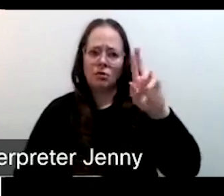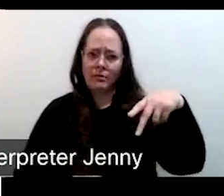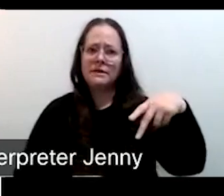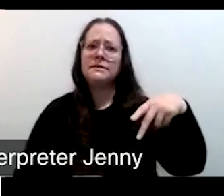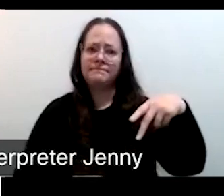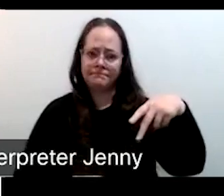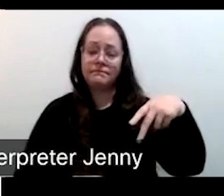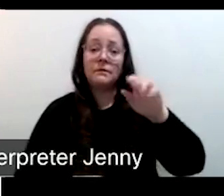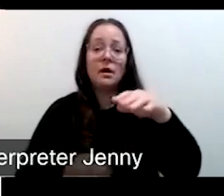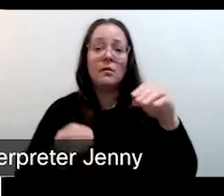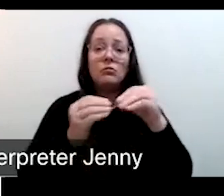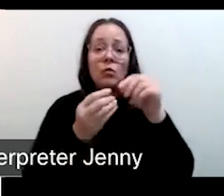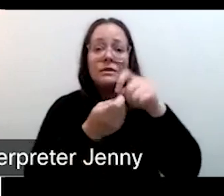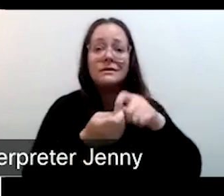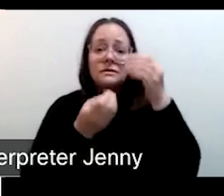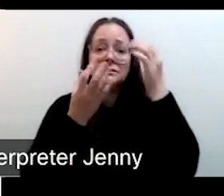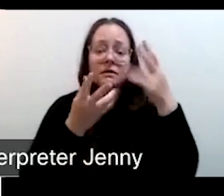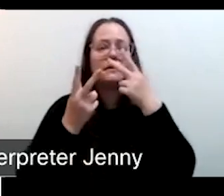For more details, please visit our website at WRP.gov.